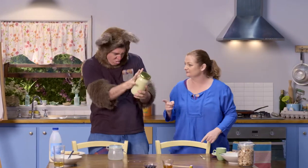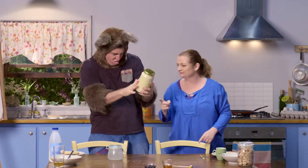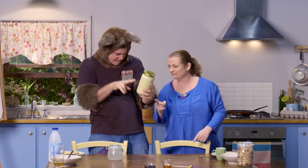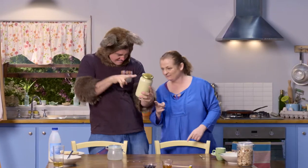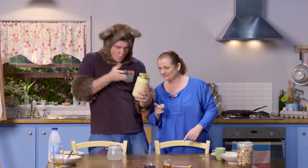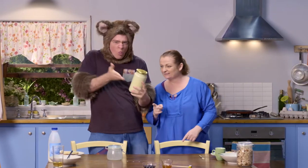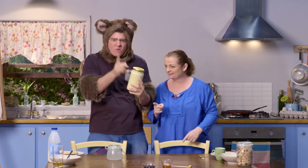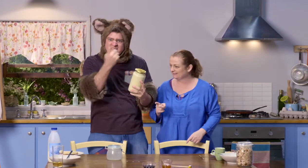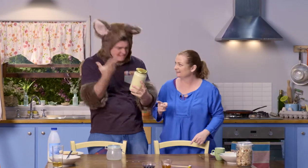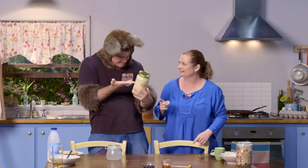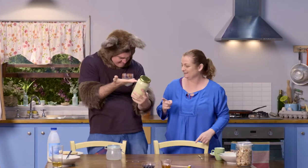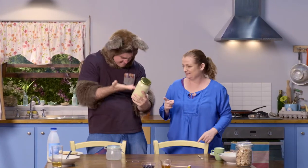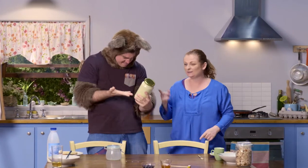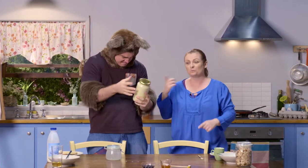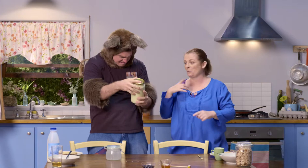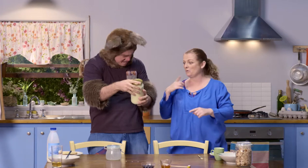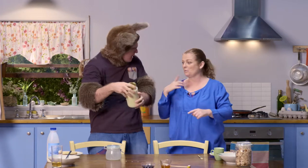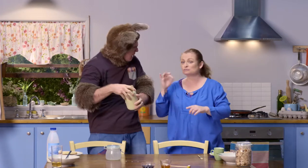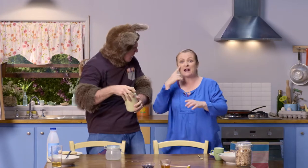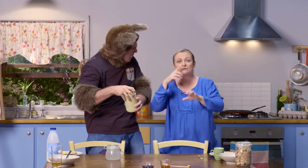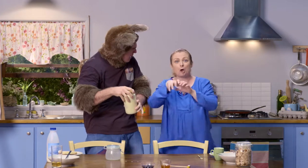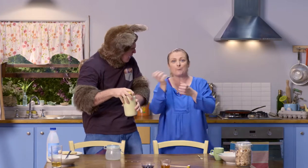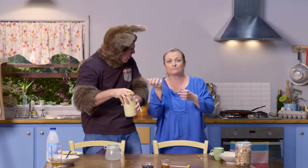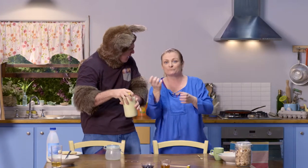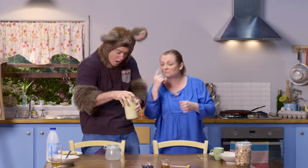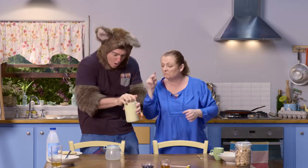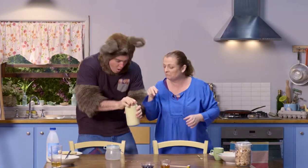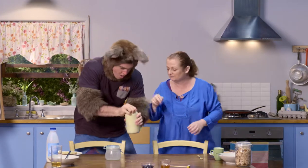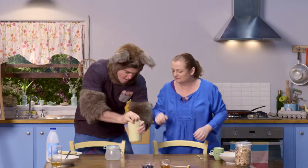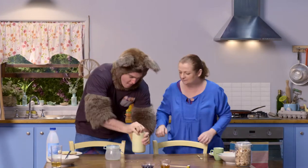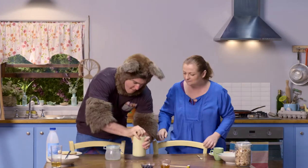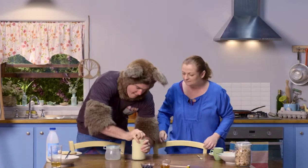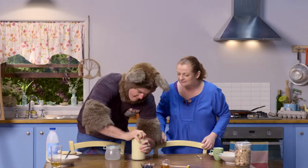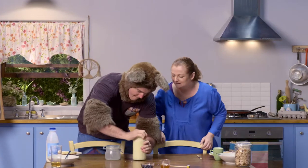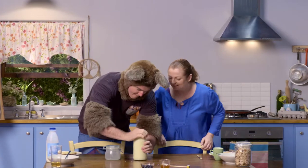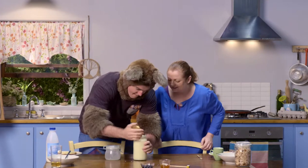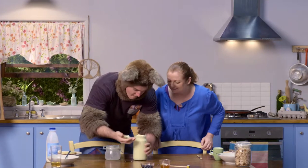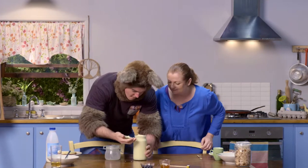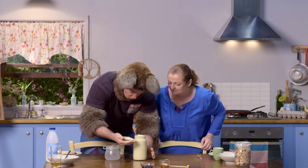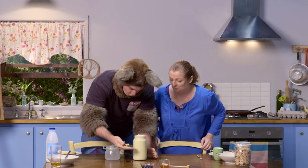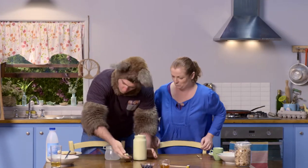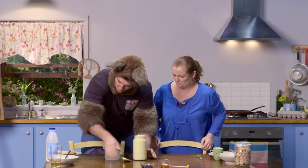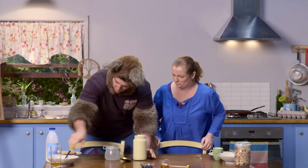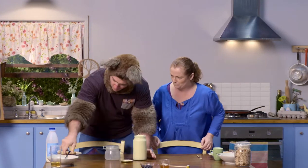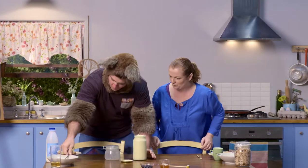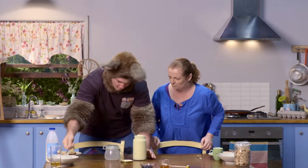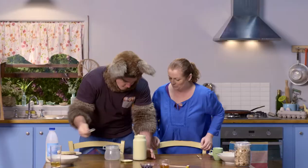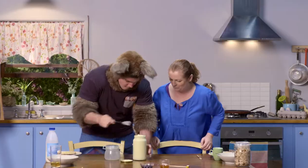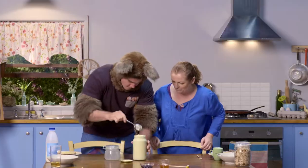I can't see inside. Why don't you open it up and have a look? Ah. Oh.